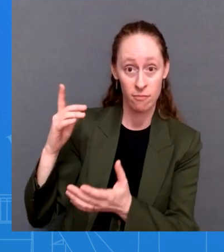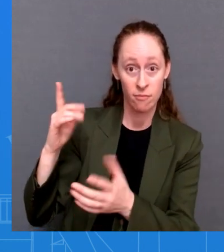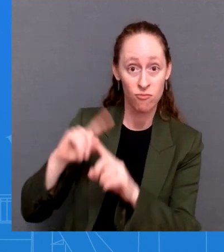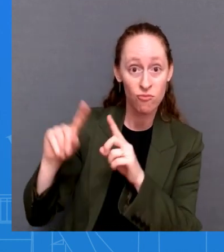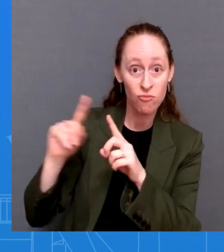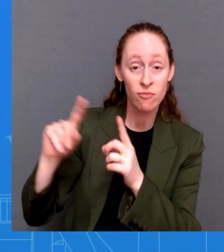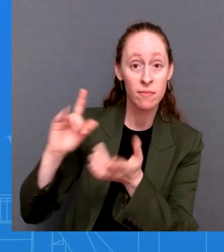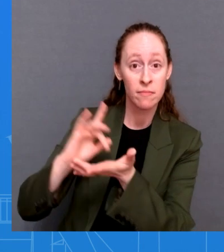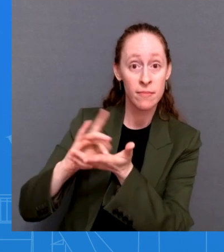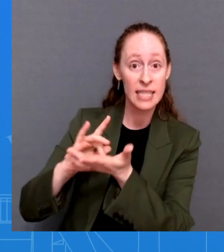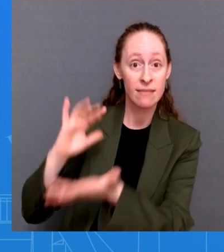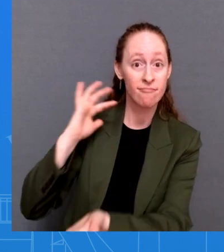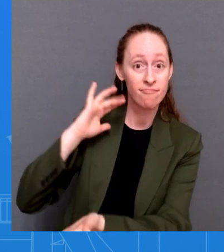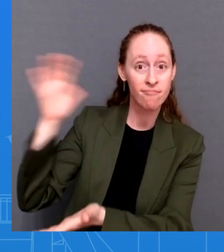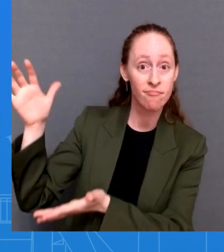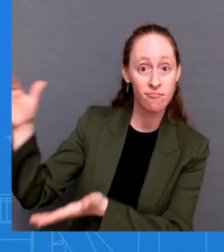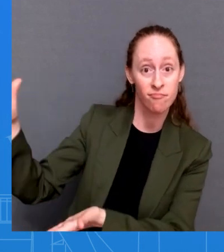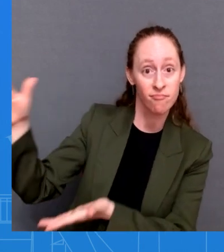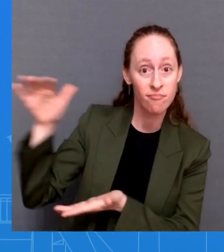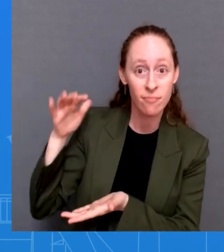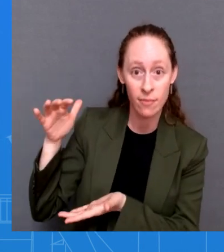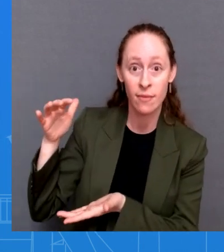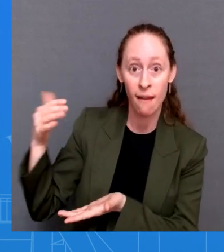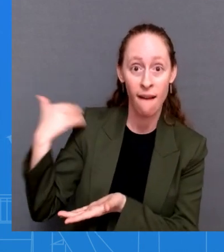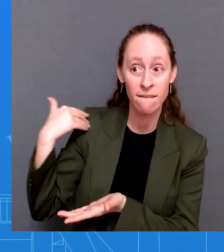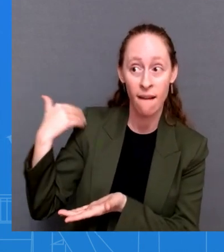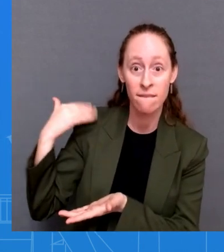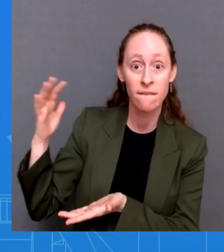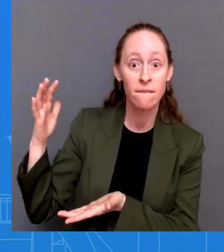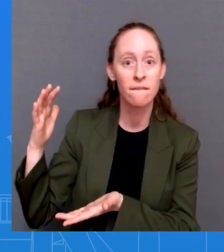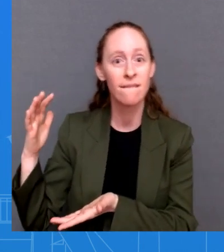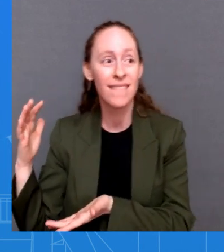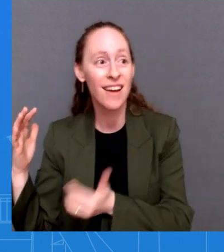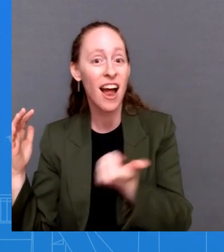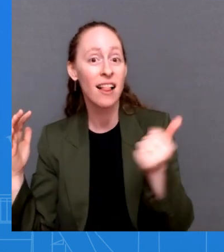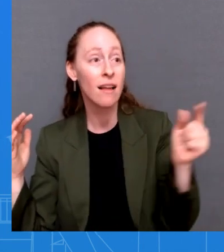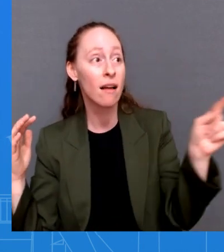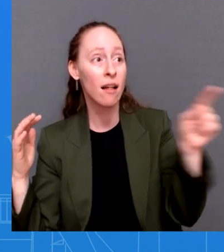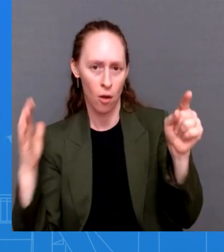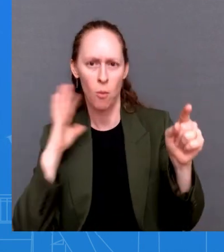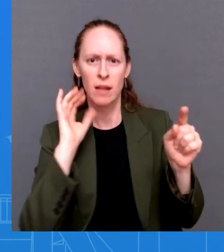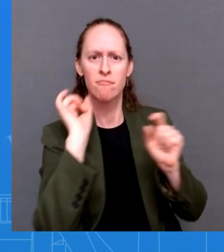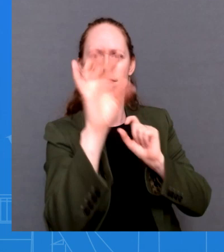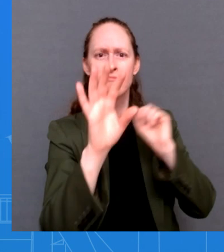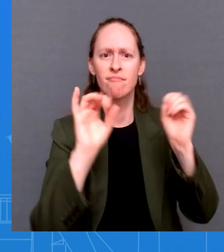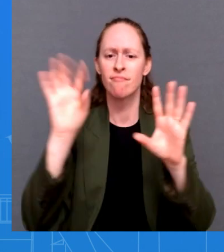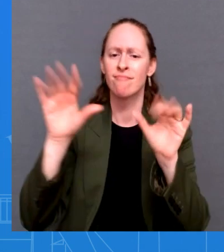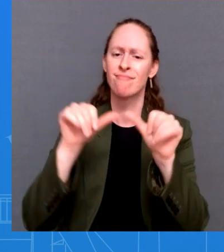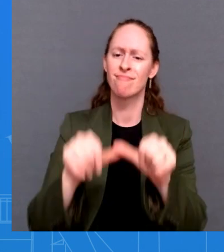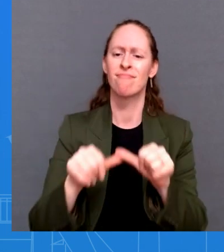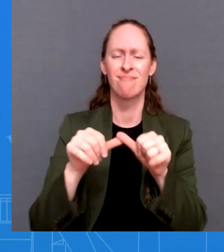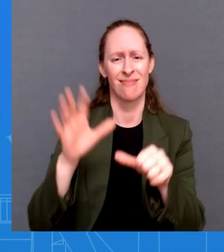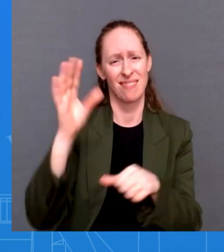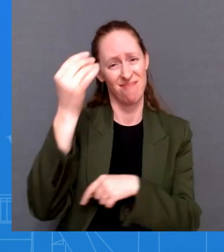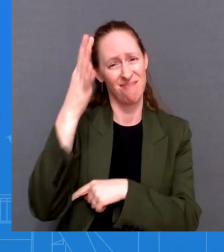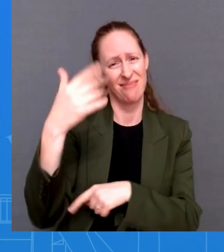to the entire high risk population via intradermal administration while we continue to deliver as much vaccine